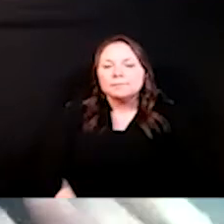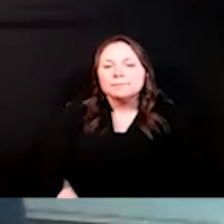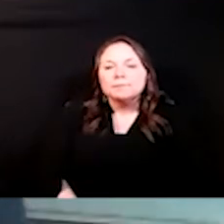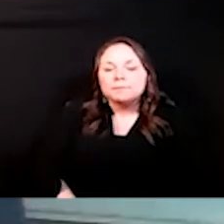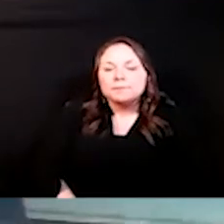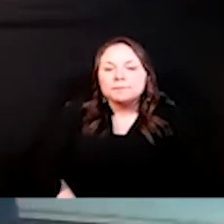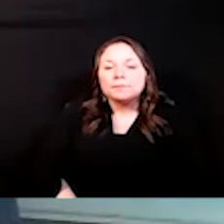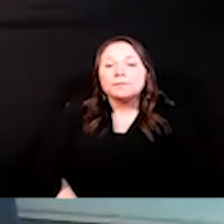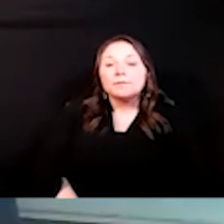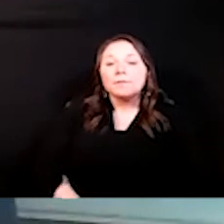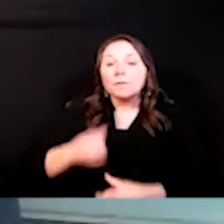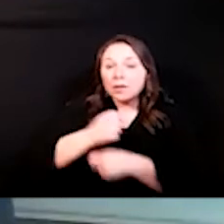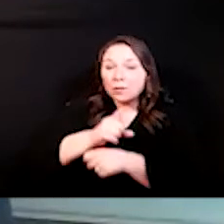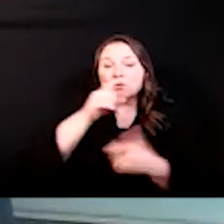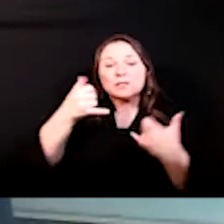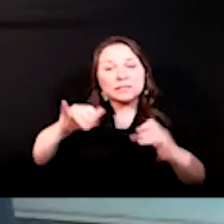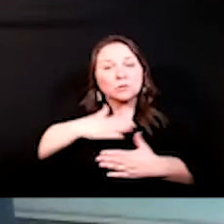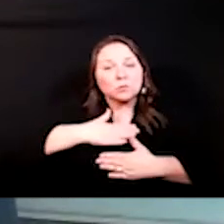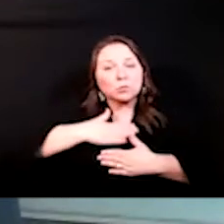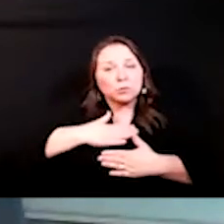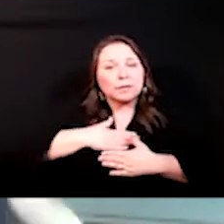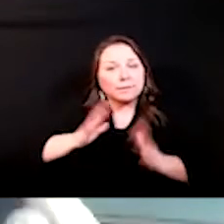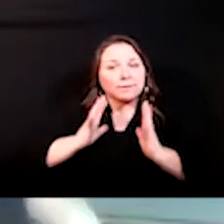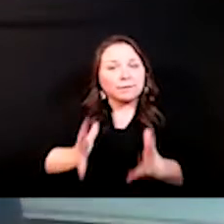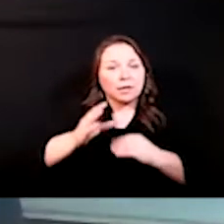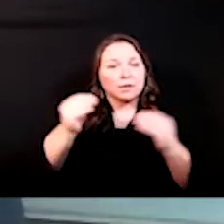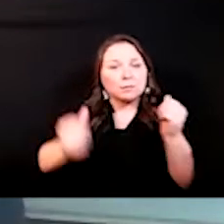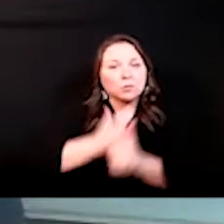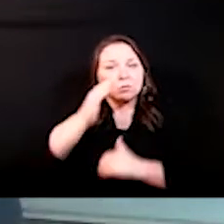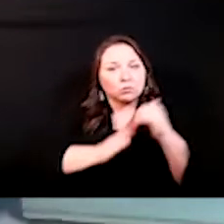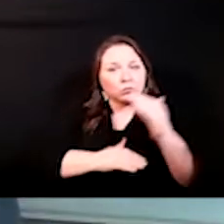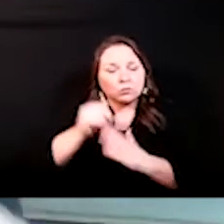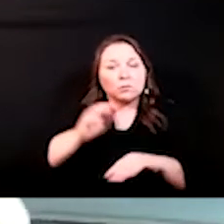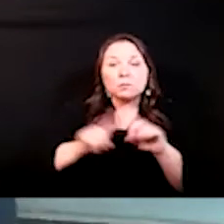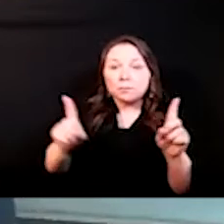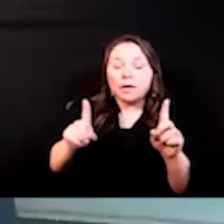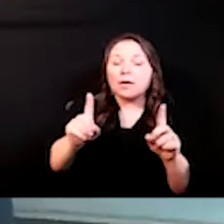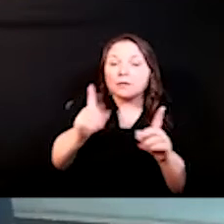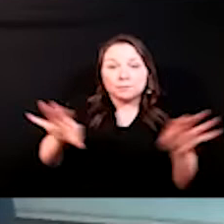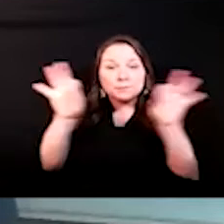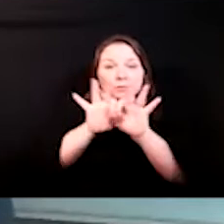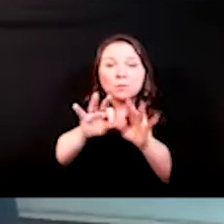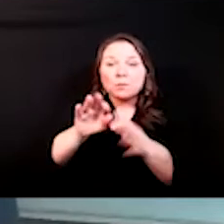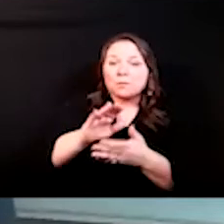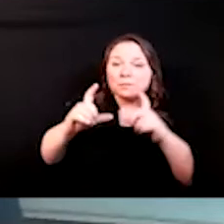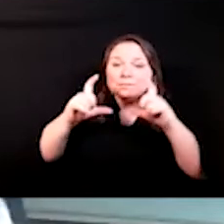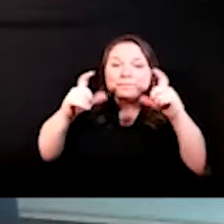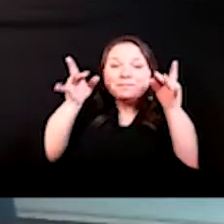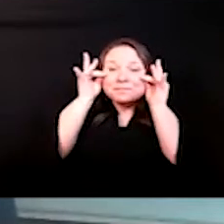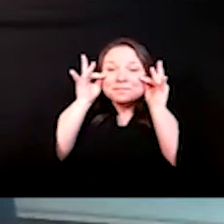MASK AND IT'S OKAY TO TAKE A CLOTH MASK WITH TWO LAYERS OVER TOP. YOU CAN MAKE SURE YOU CAN BREATHE COMFORTABLY.